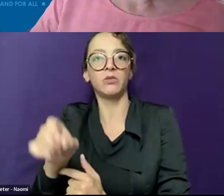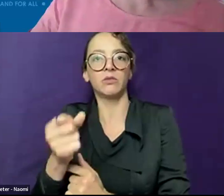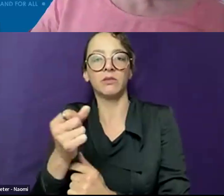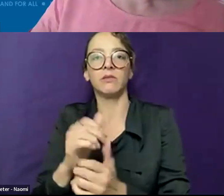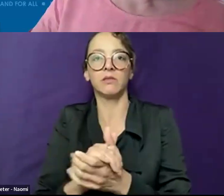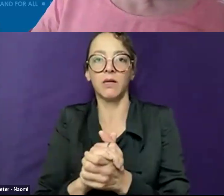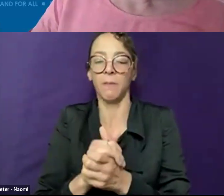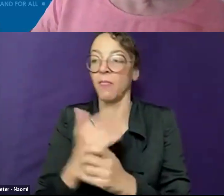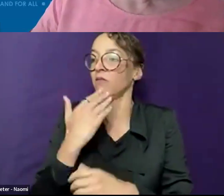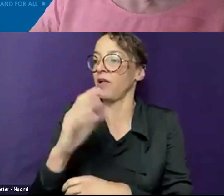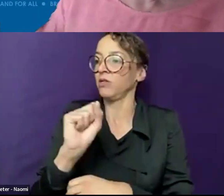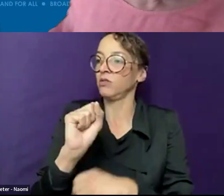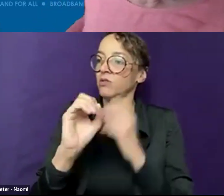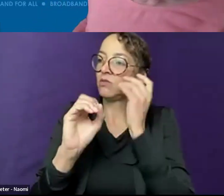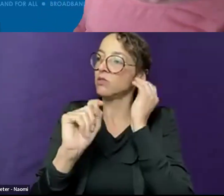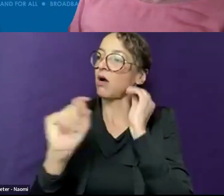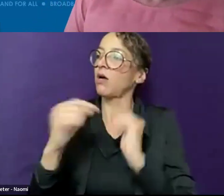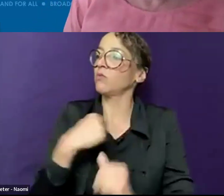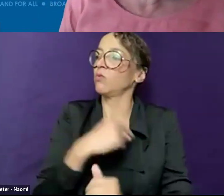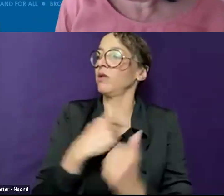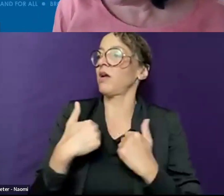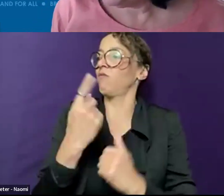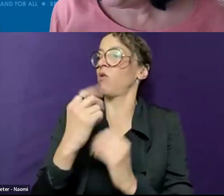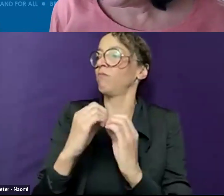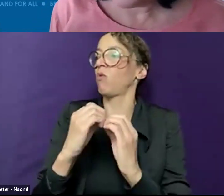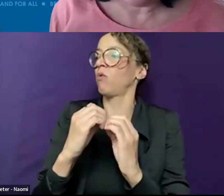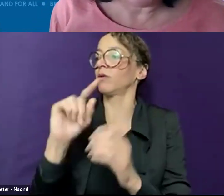Thank you, Scott. We do have one more question that I believe will be answered.